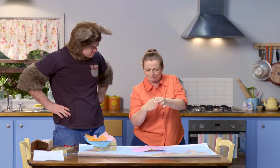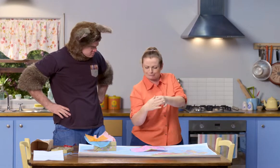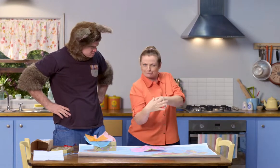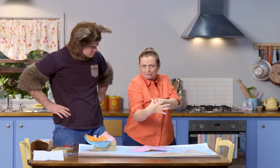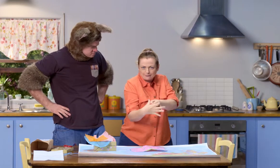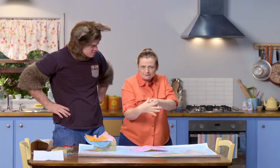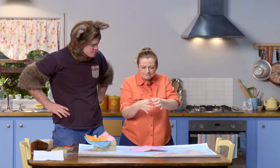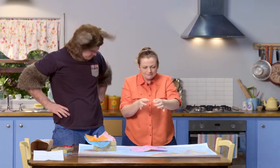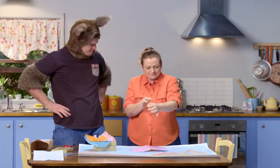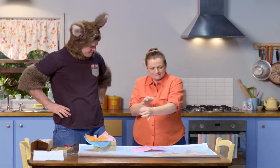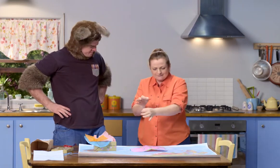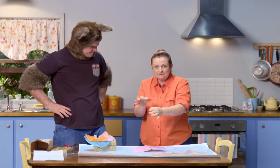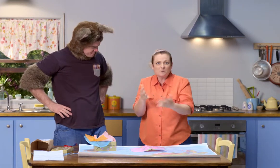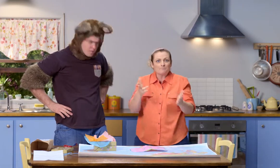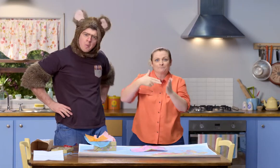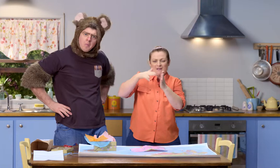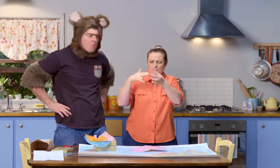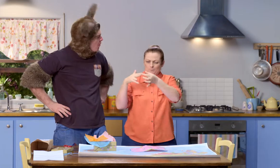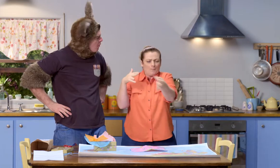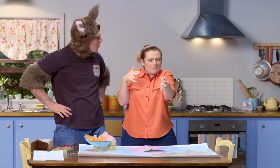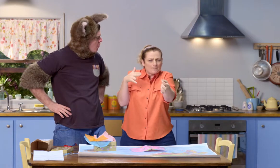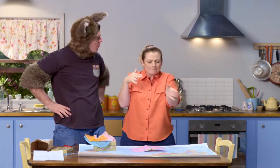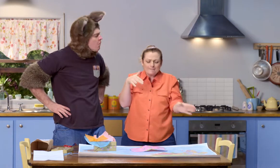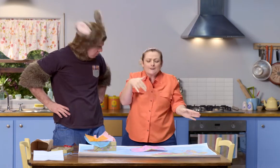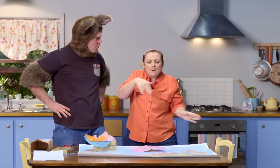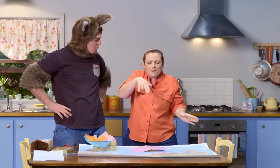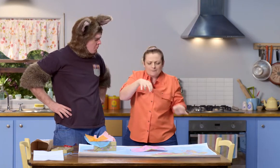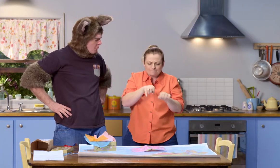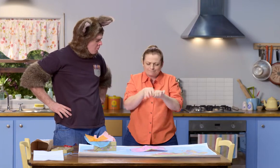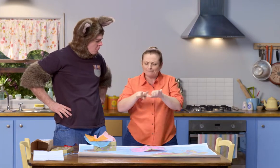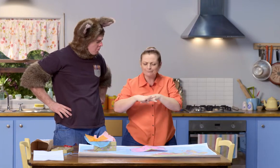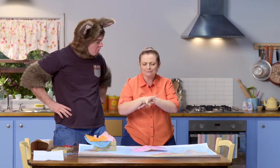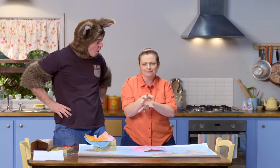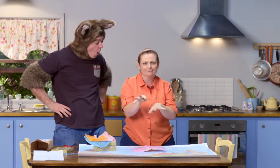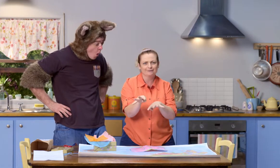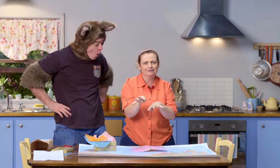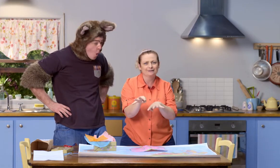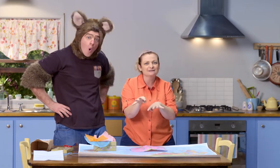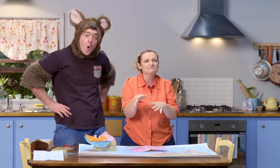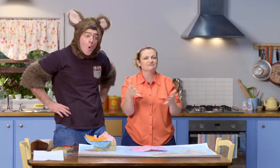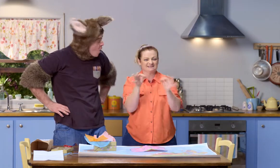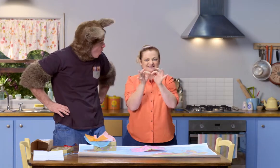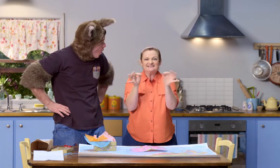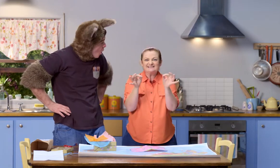Oh! Or they might use a paintbrush to move the paint around to make patterns as well,